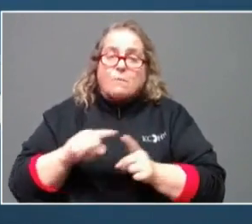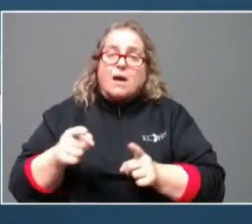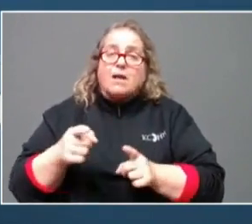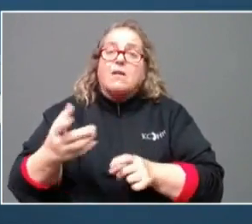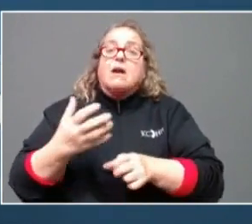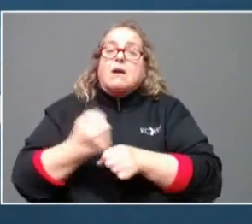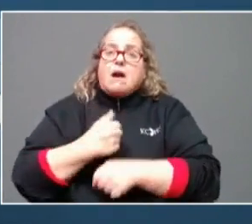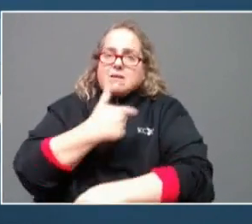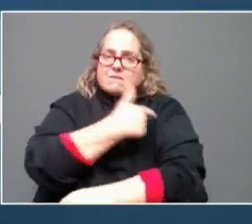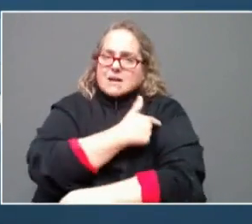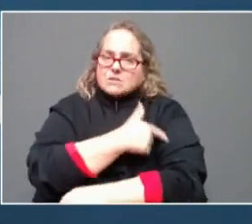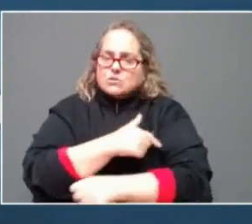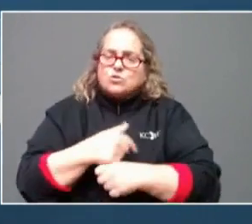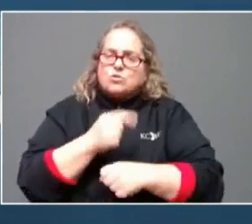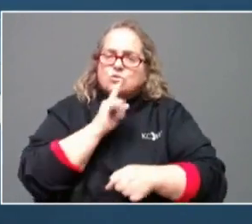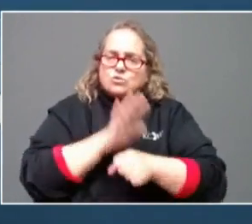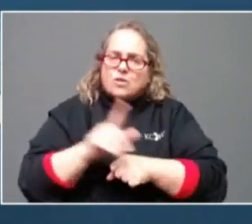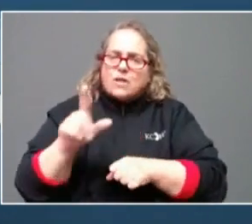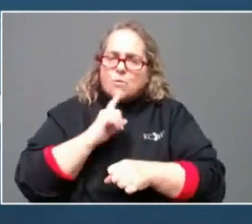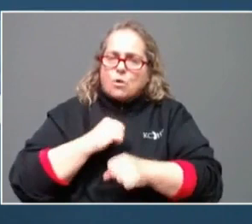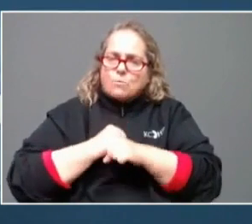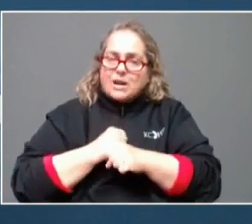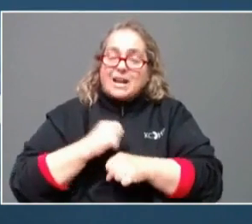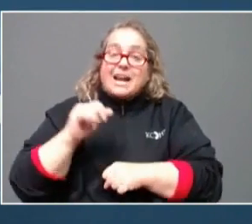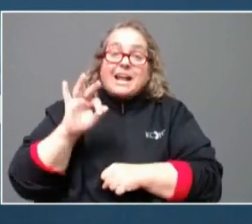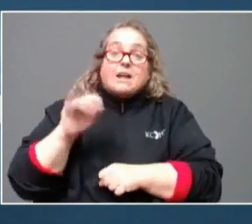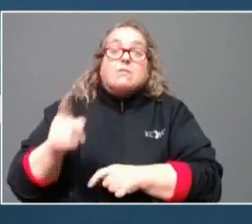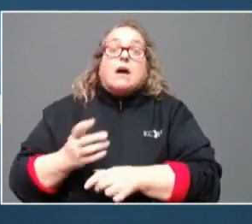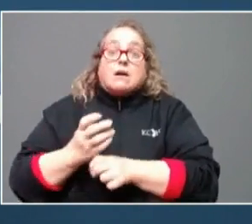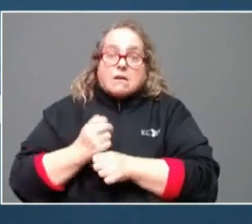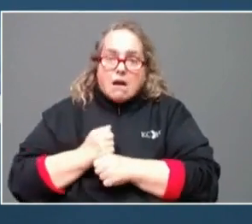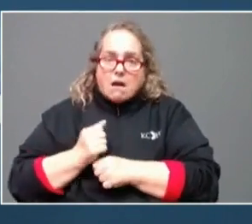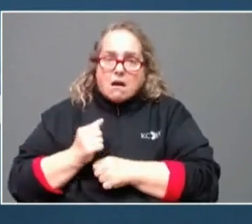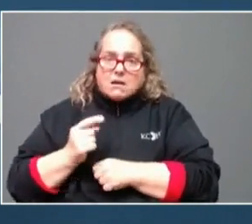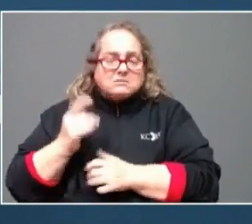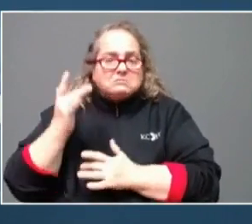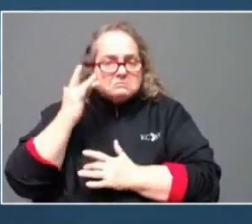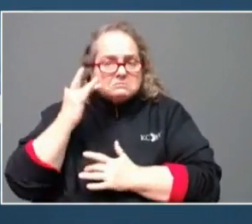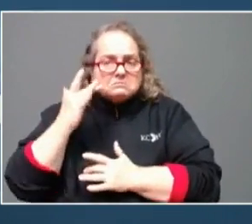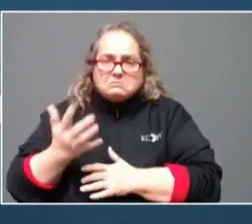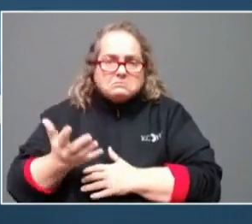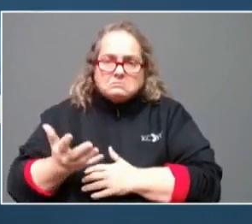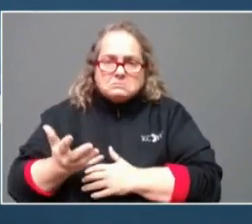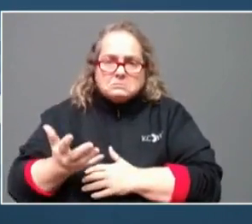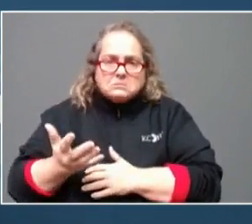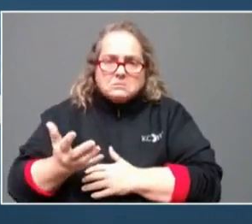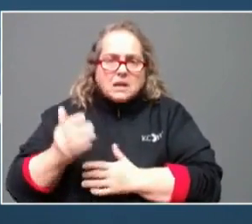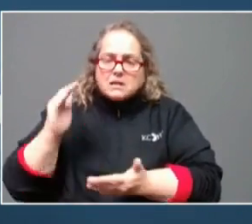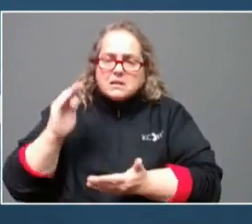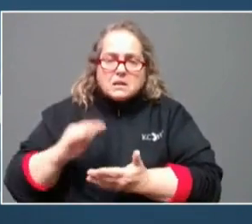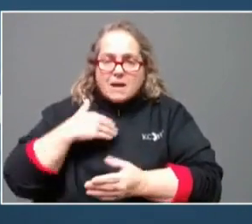were protected if they did. My son is fully vaccinated. He has boosted, we